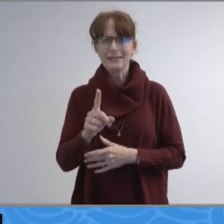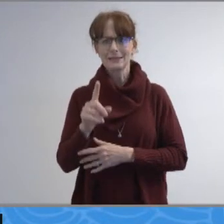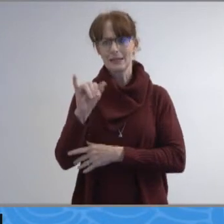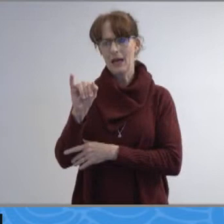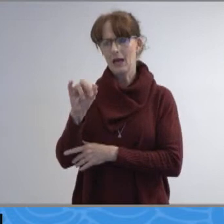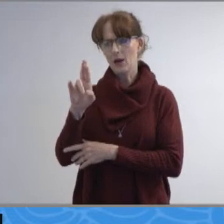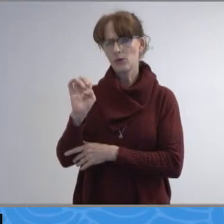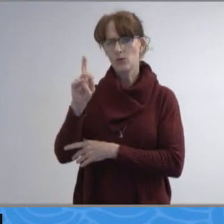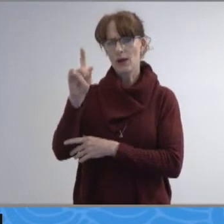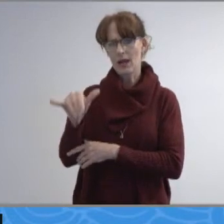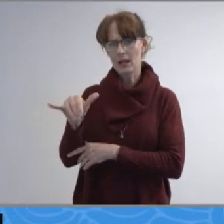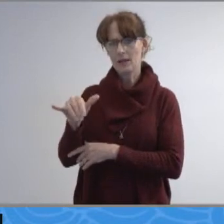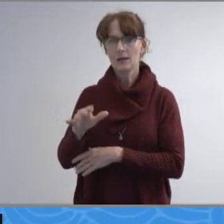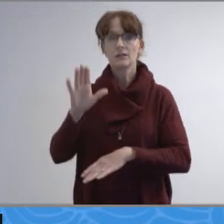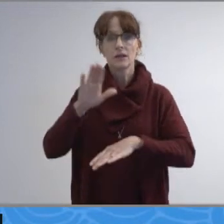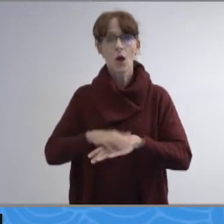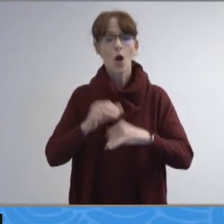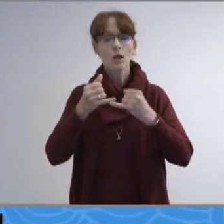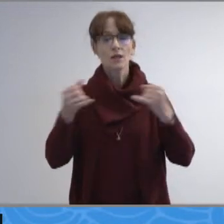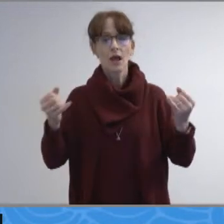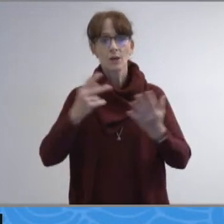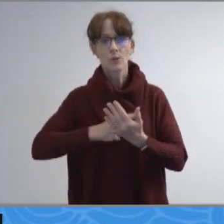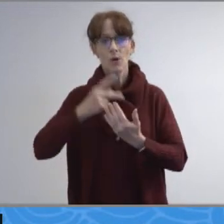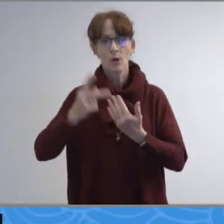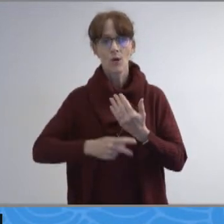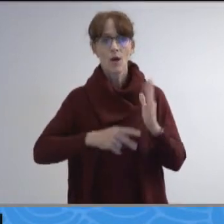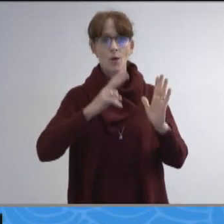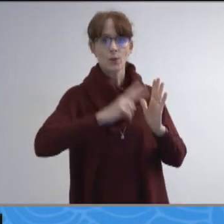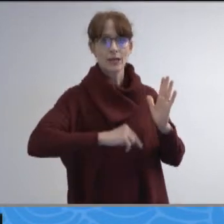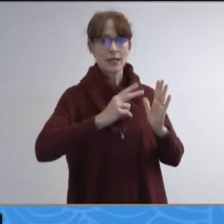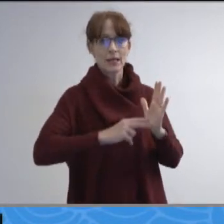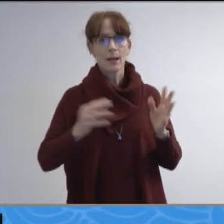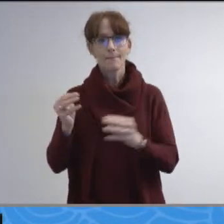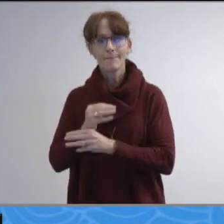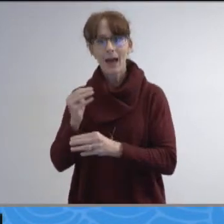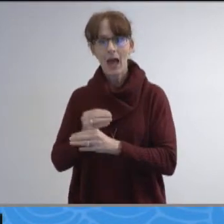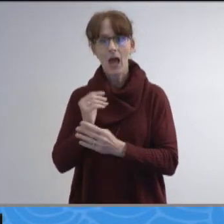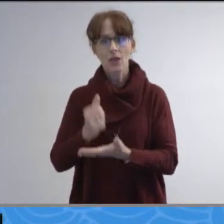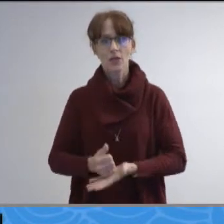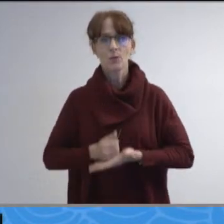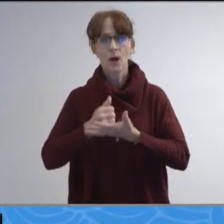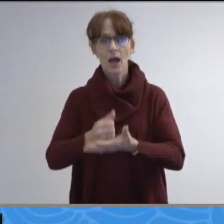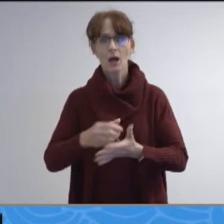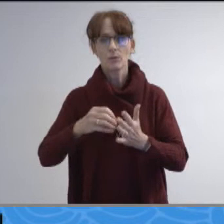i-Ready is an online program for reading and mathematics that will help your students, teachers